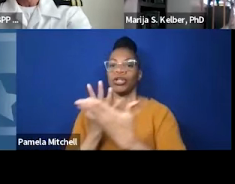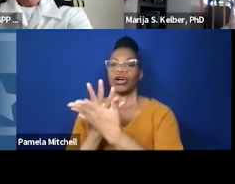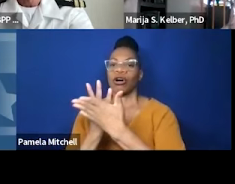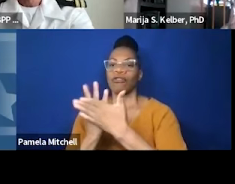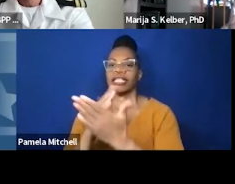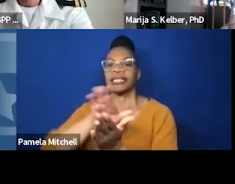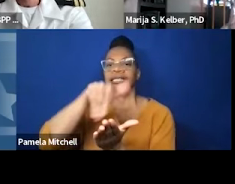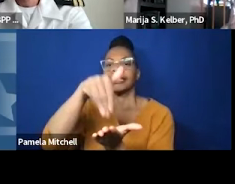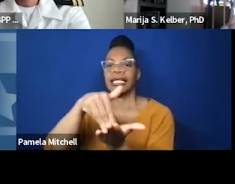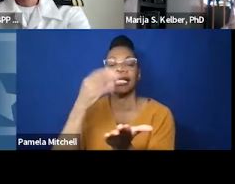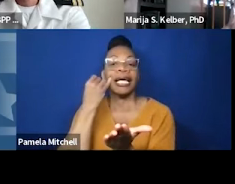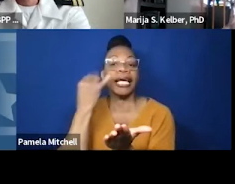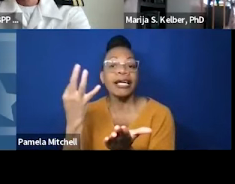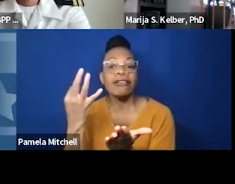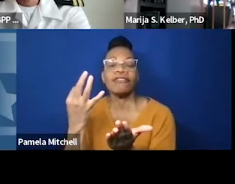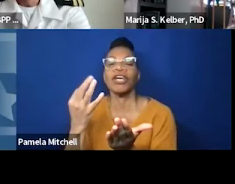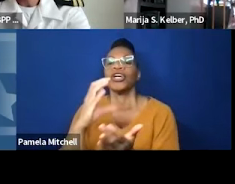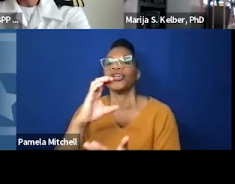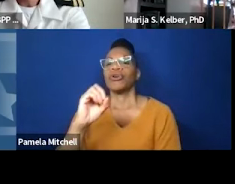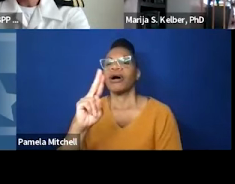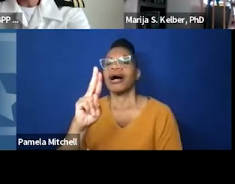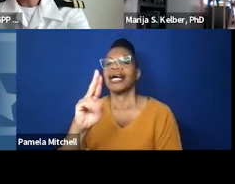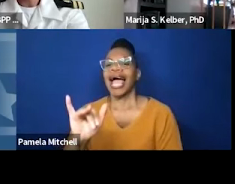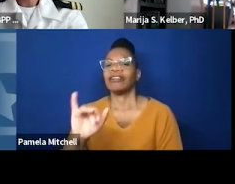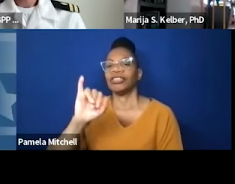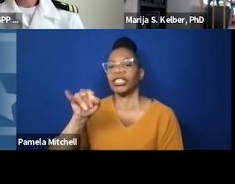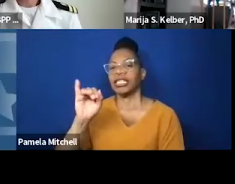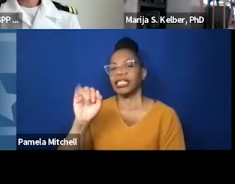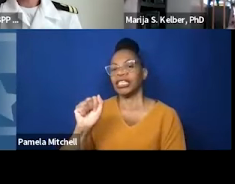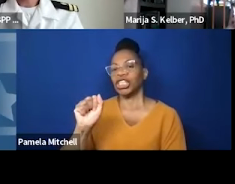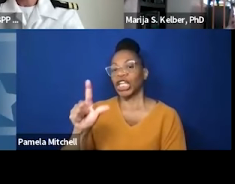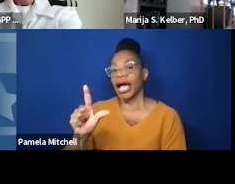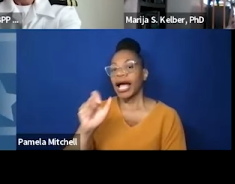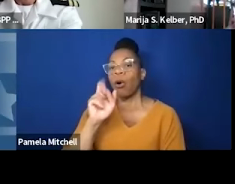If you are a county jail, so or you have community corrections in that way,